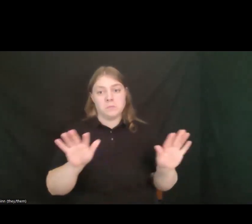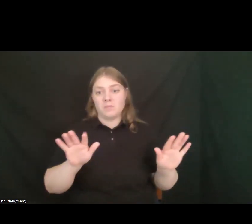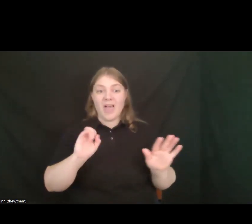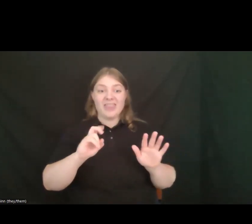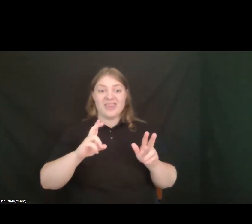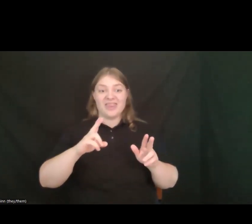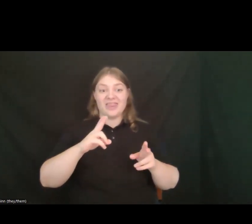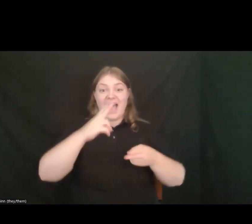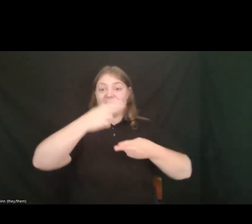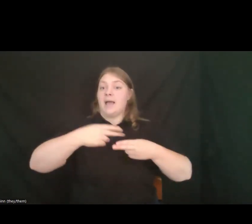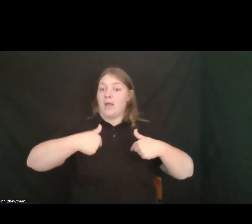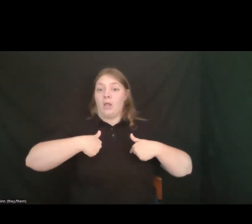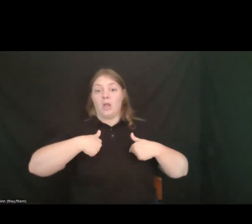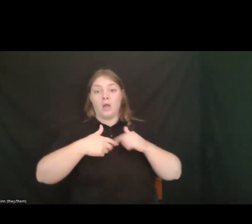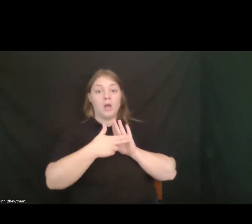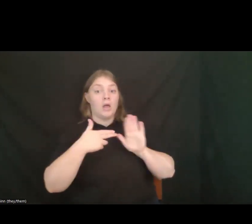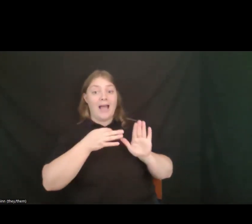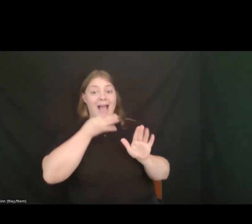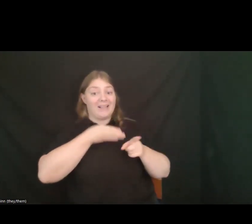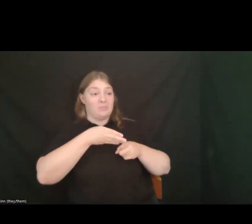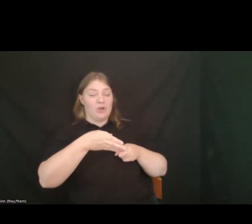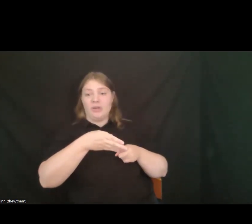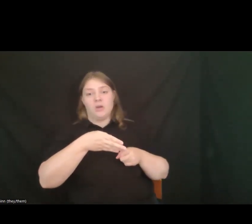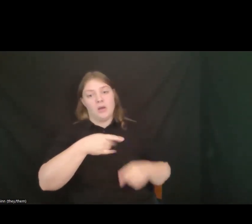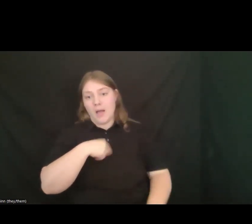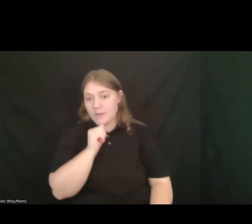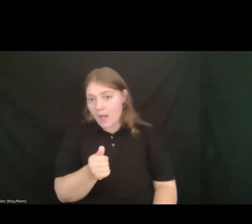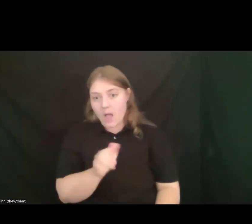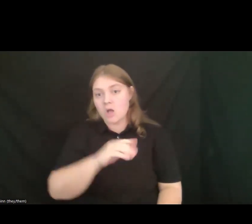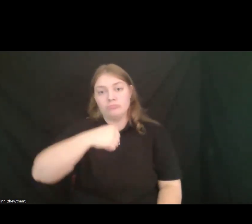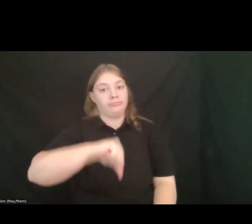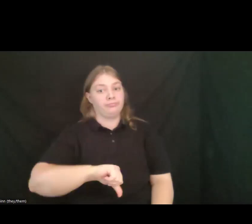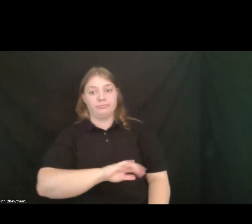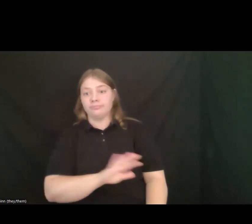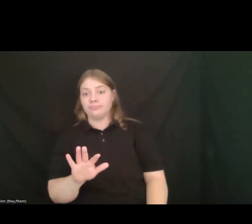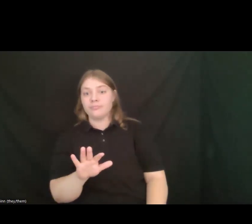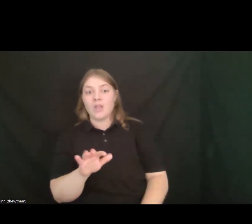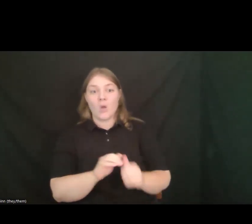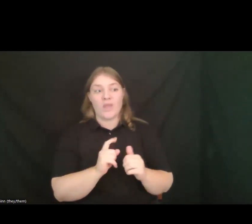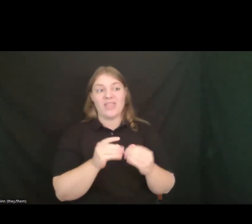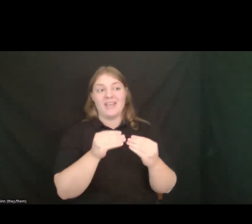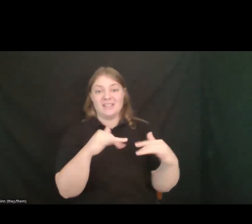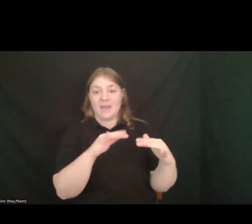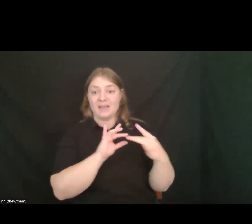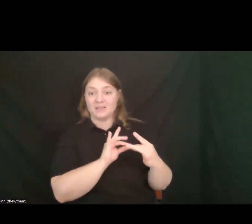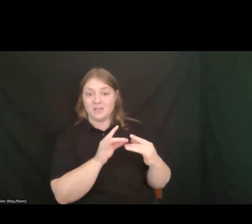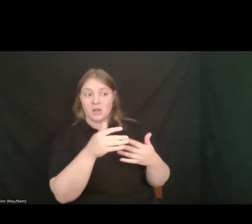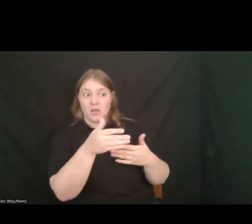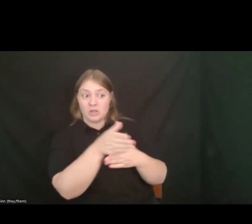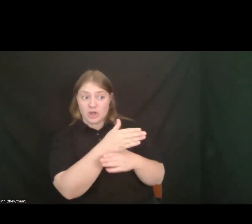me being the expert in the space that I share with my clients so I have learned to um step down and